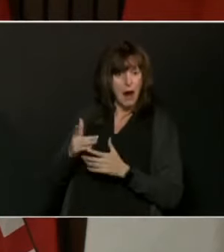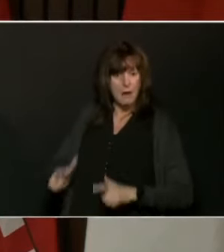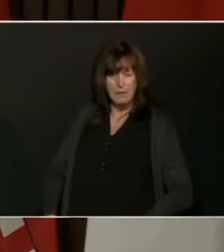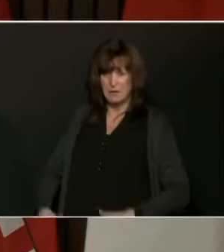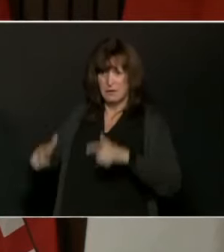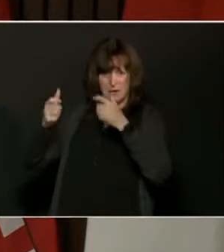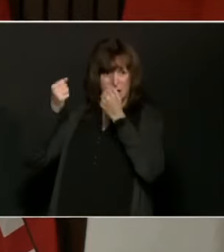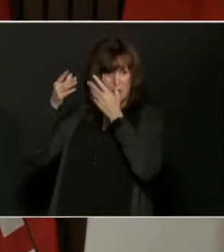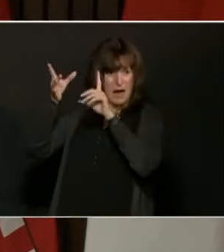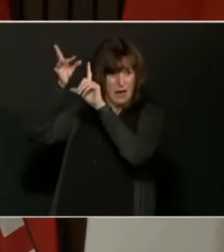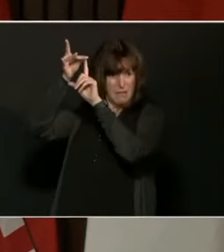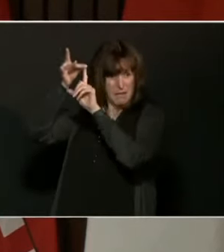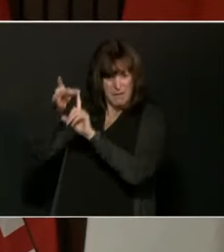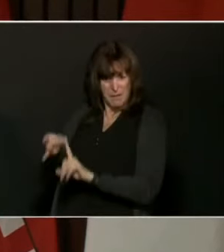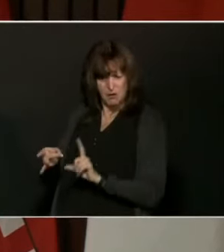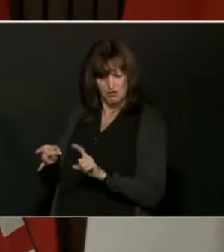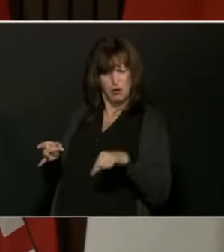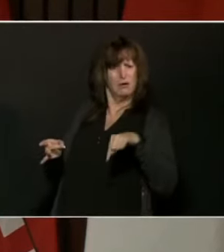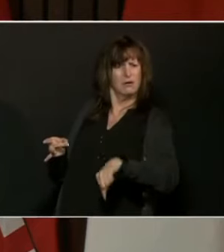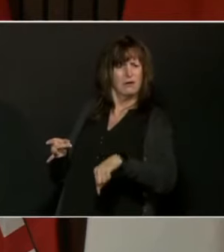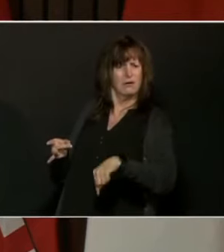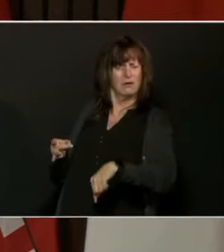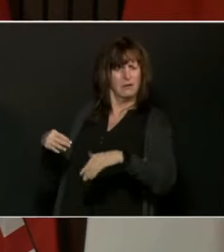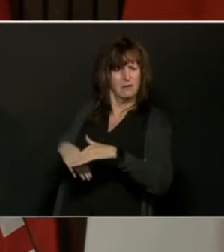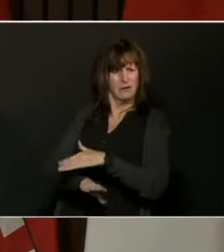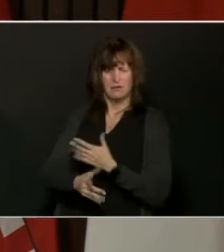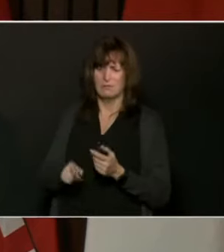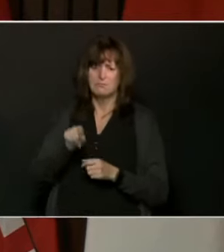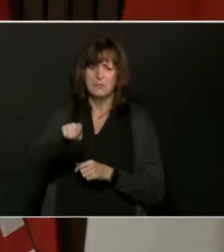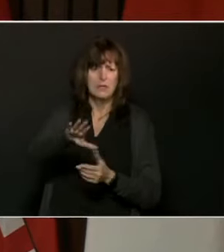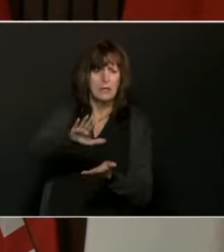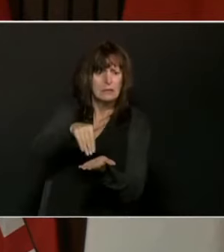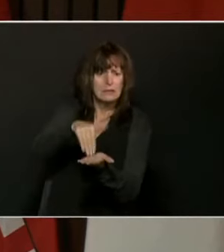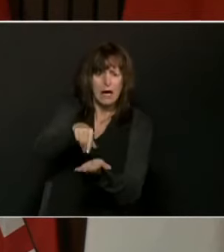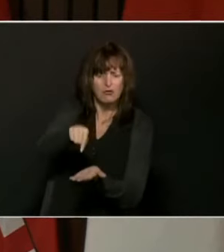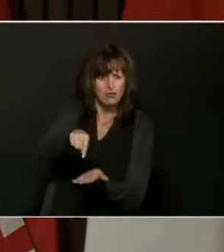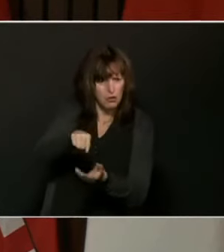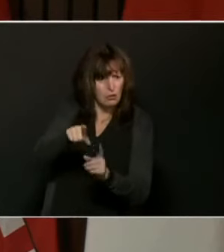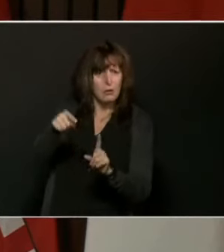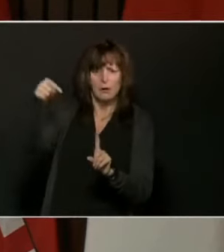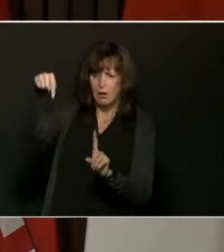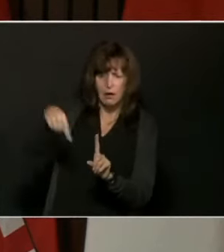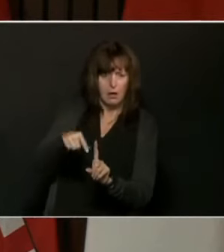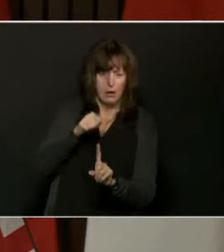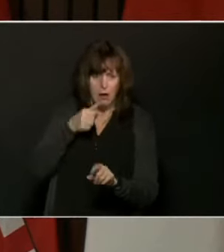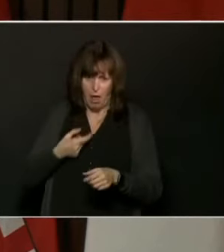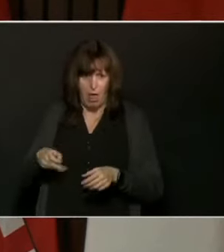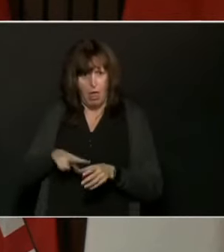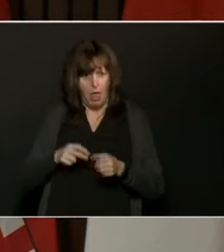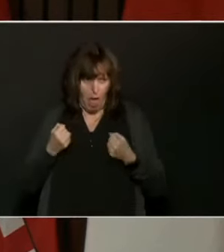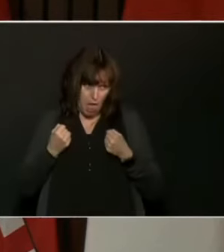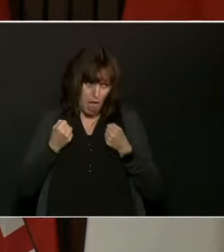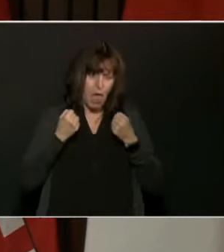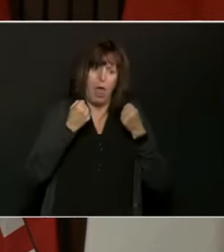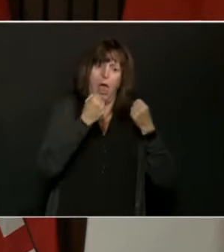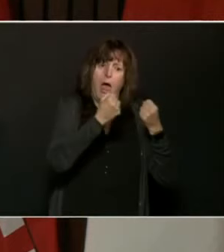SO IT'S NEXT-DOOR TO APARTMENTS WHERE THERE IS HIGH RATES OF